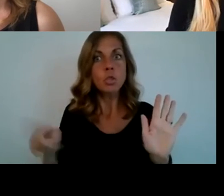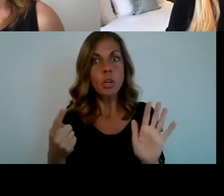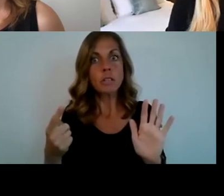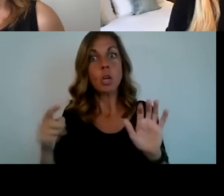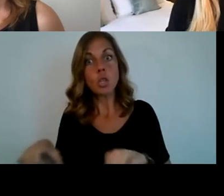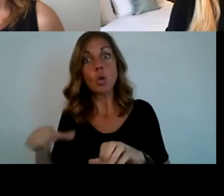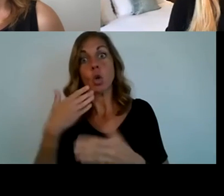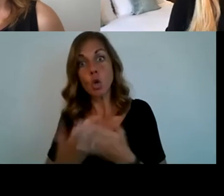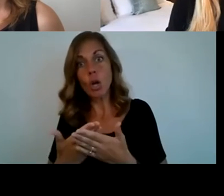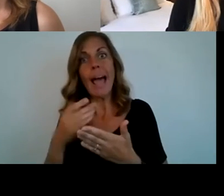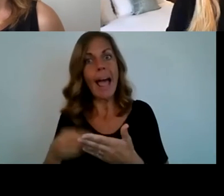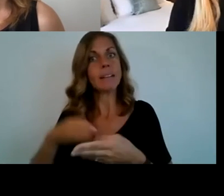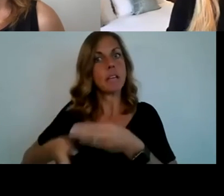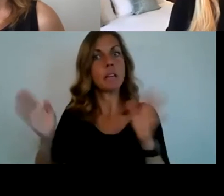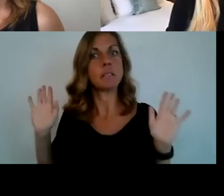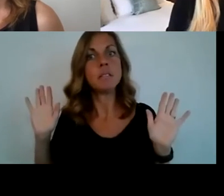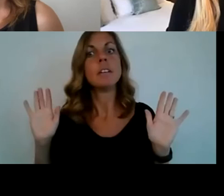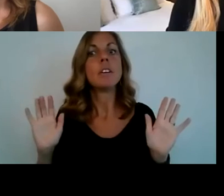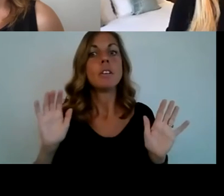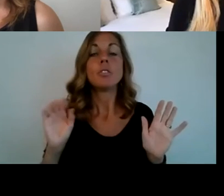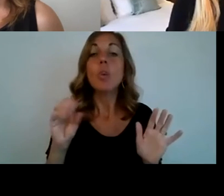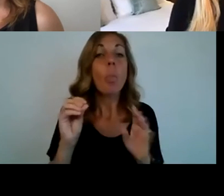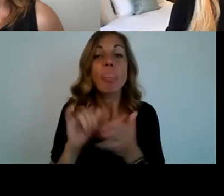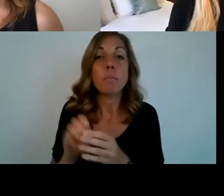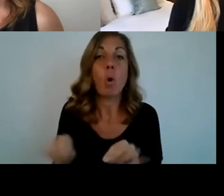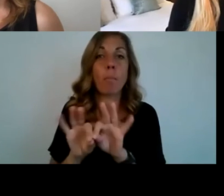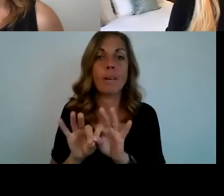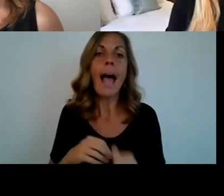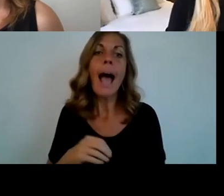that the stuff gets done. And so, if that means, I mean, Katelin ends up responding